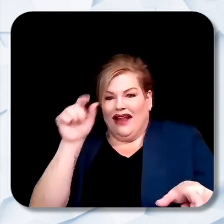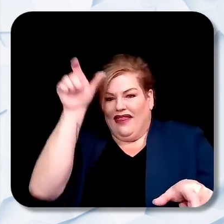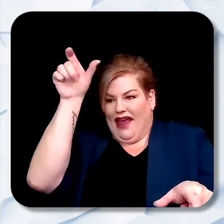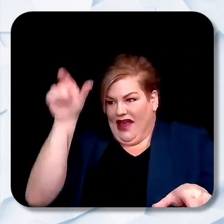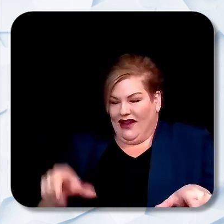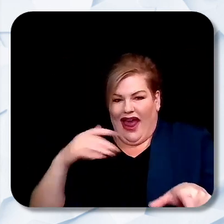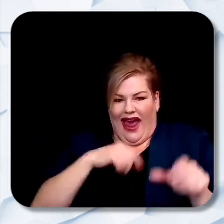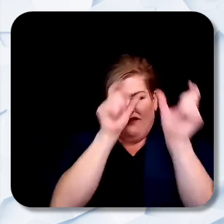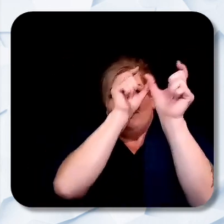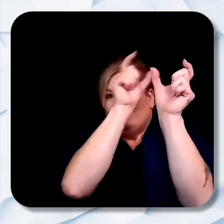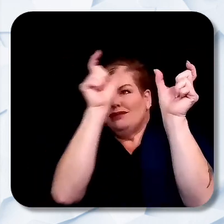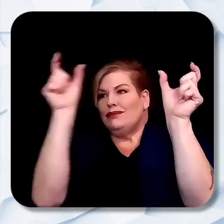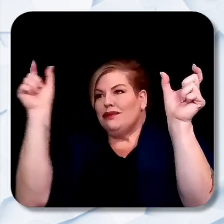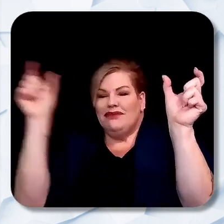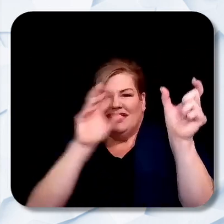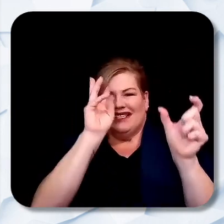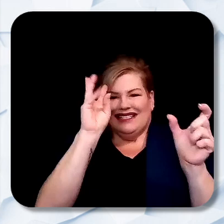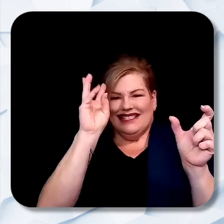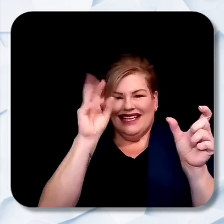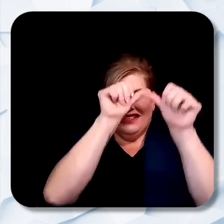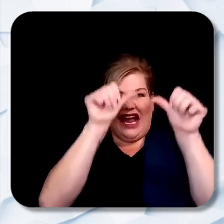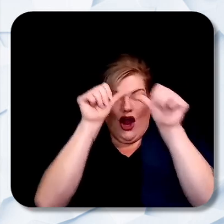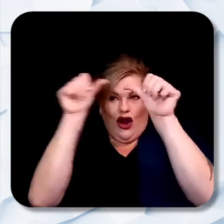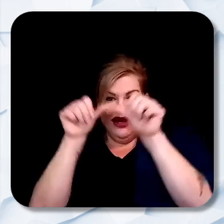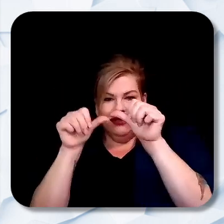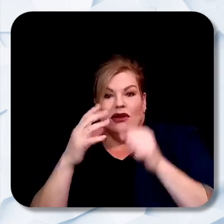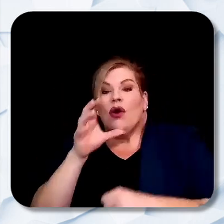areas for health education. The one that is highlighted for you in orange is alcohol, tobacco,